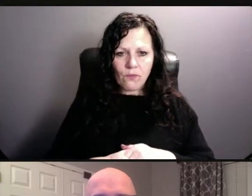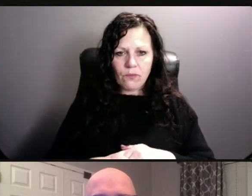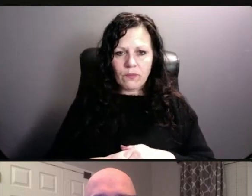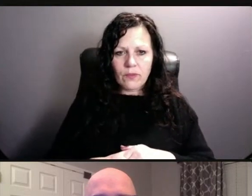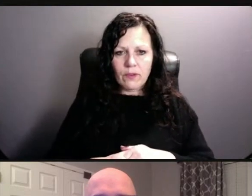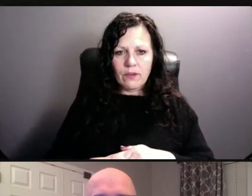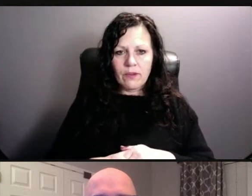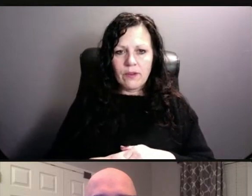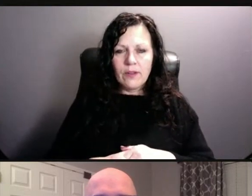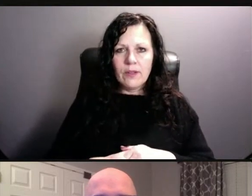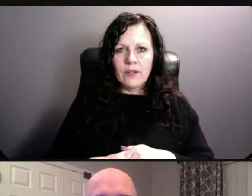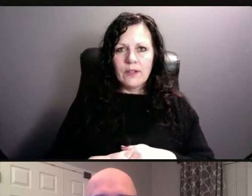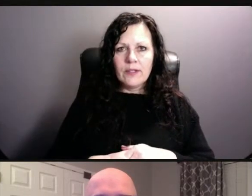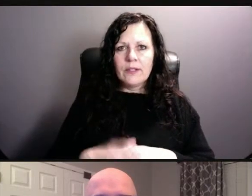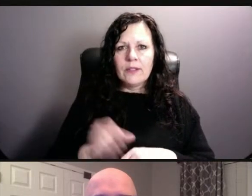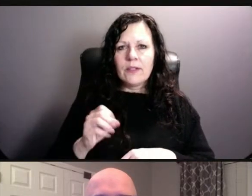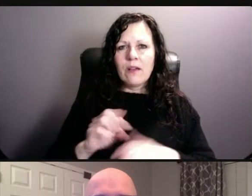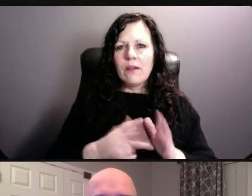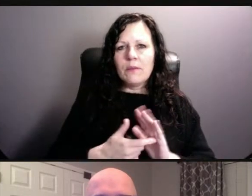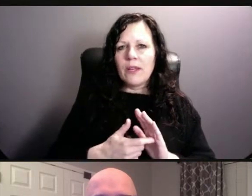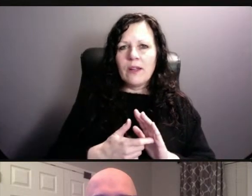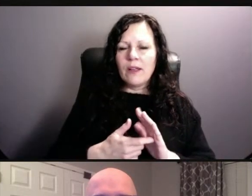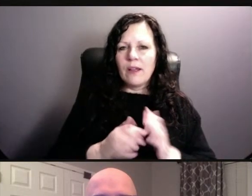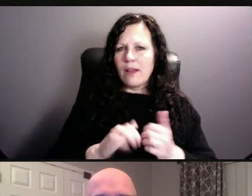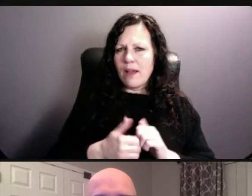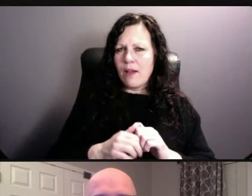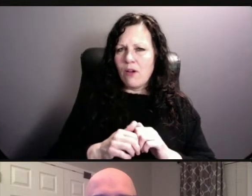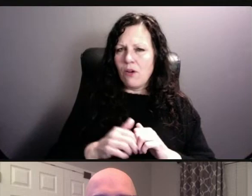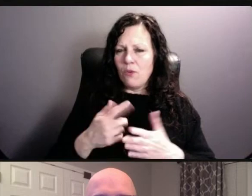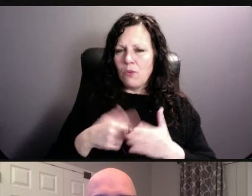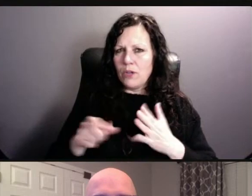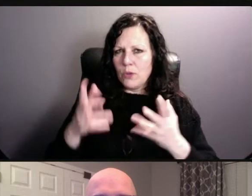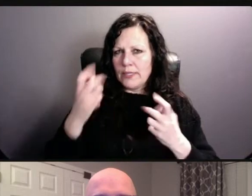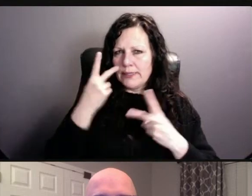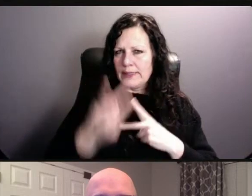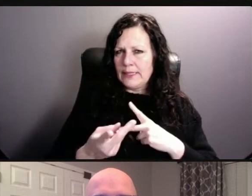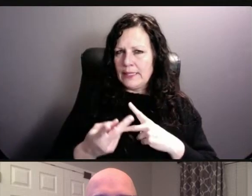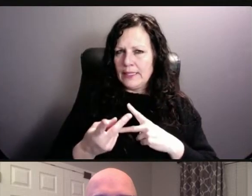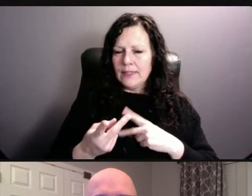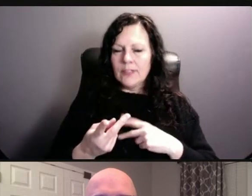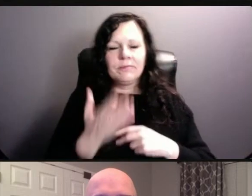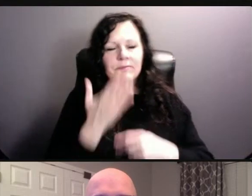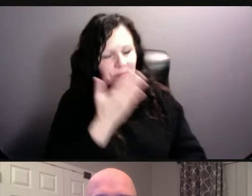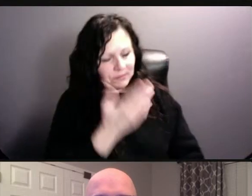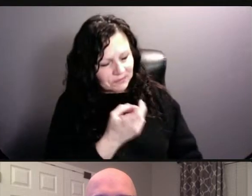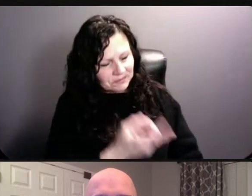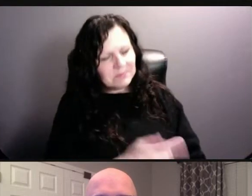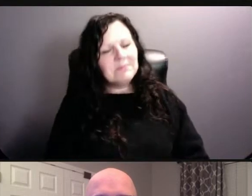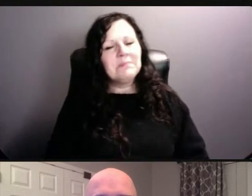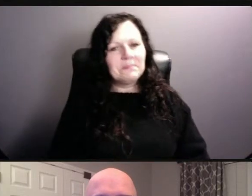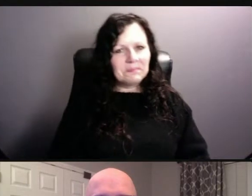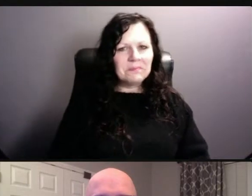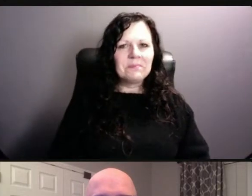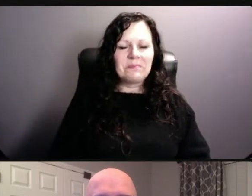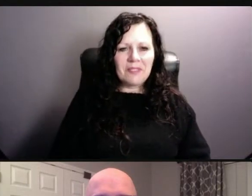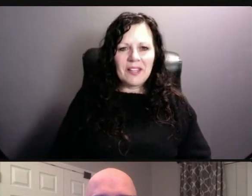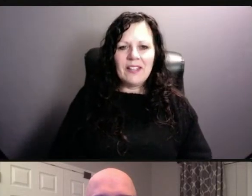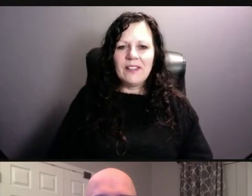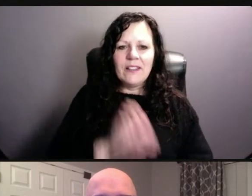CAN SEE THAT IN THIS PICTURE TO